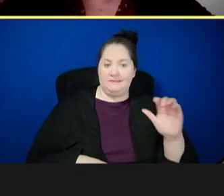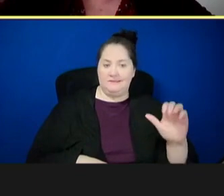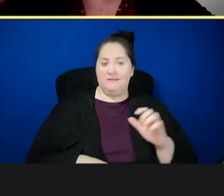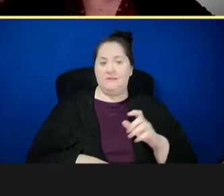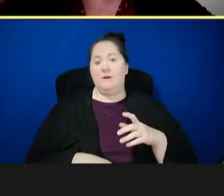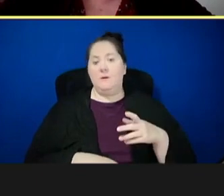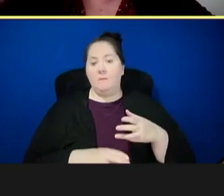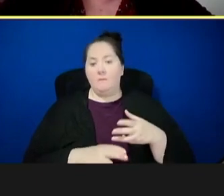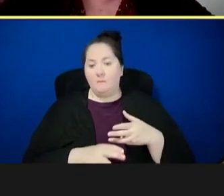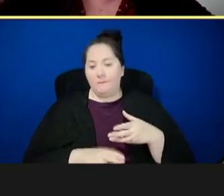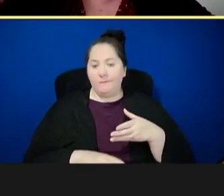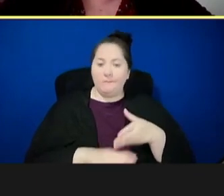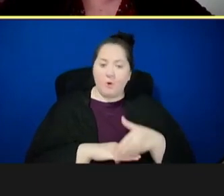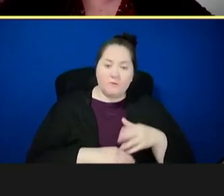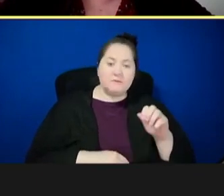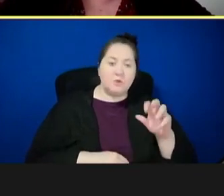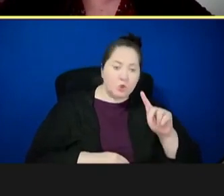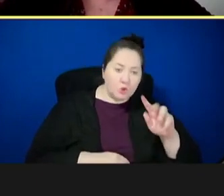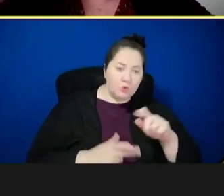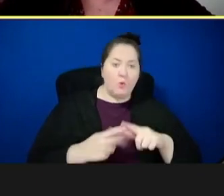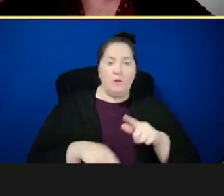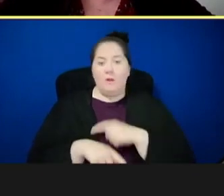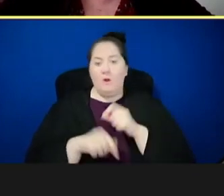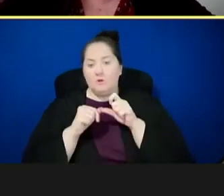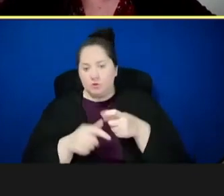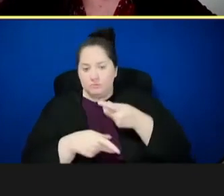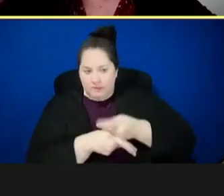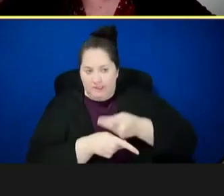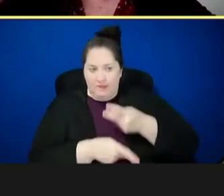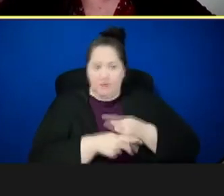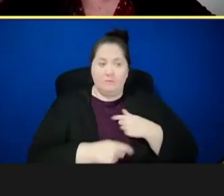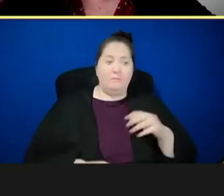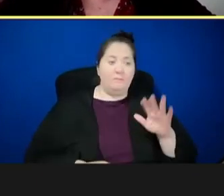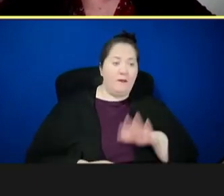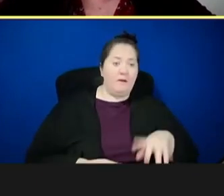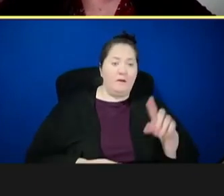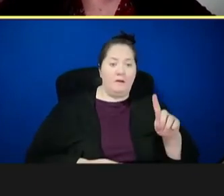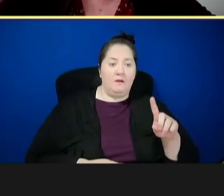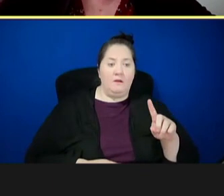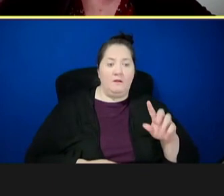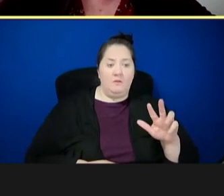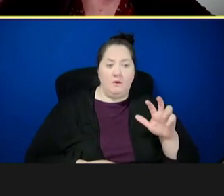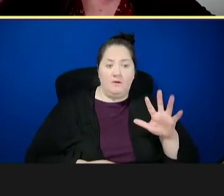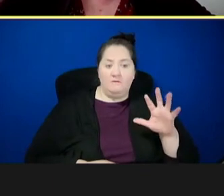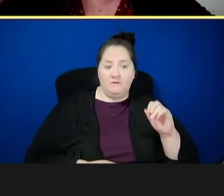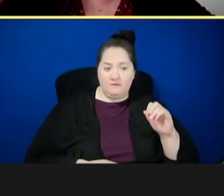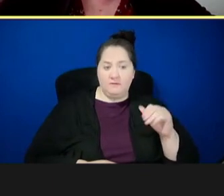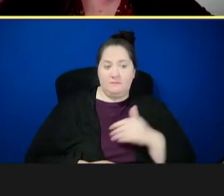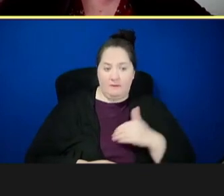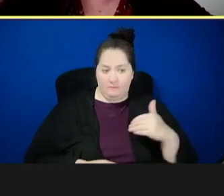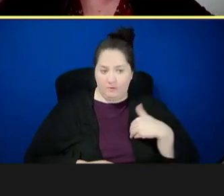about 3,500 members currently. We have a board that offers a certificate of medical direction,